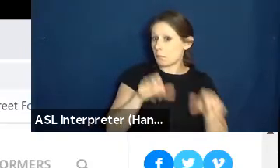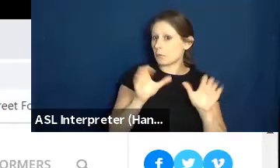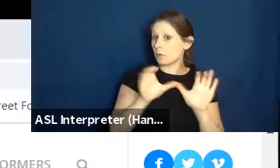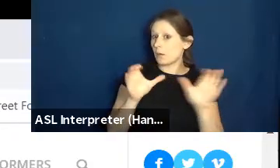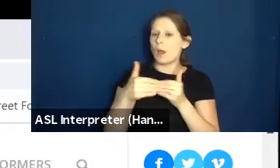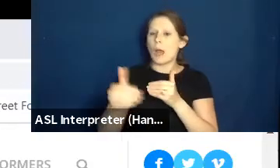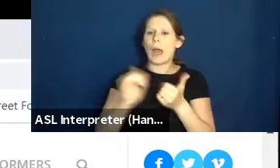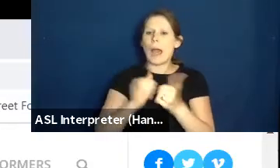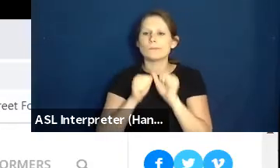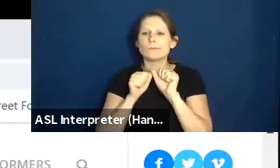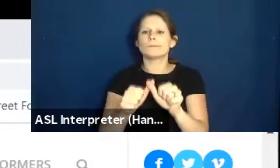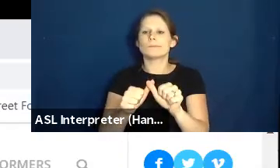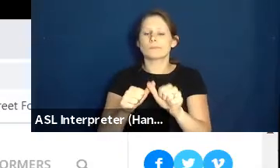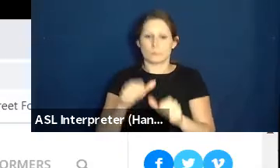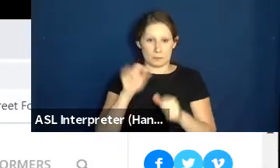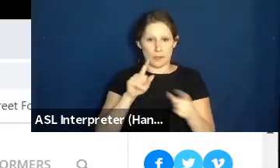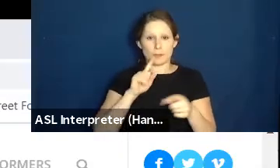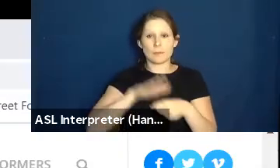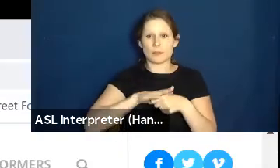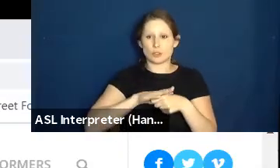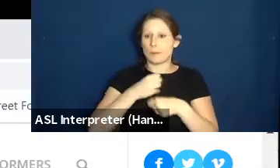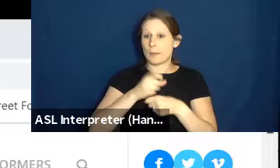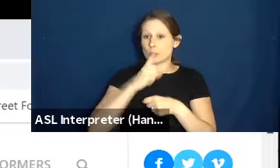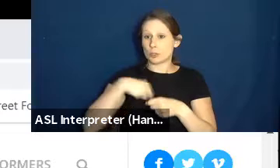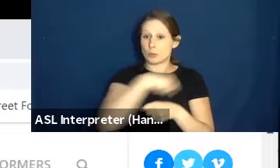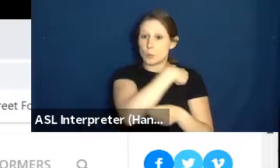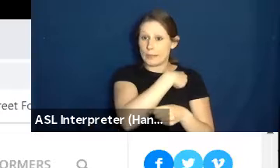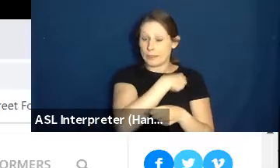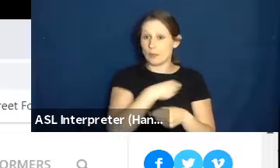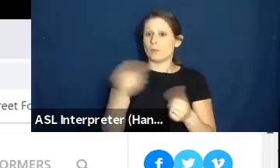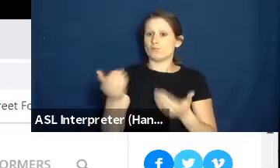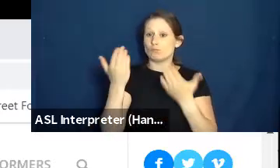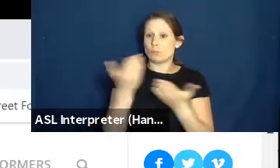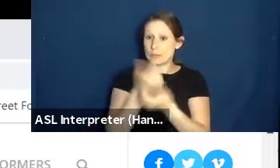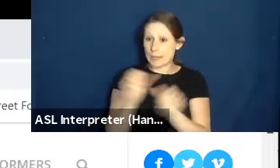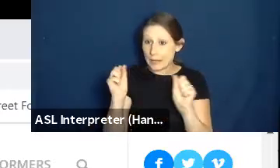This is the pledge, to ensure we may create safely, present safely and attend safely.